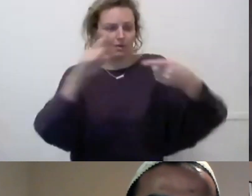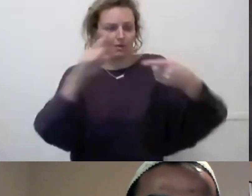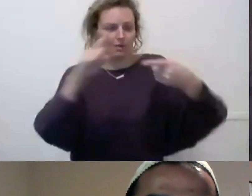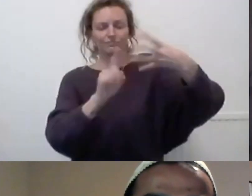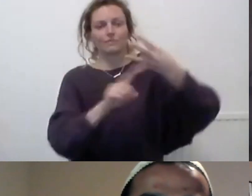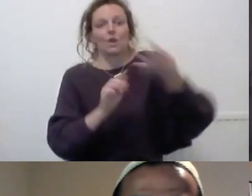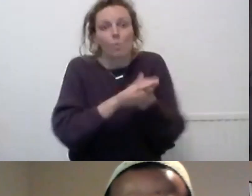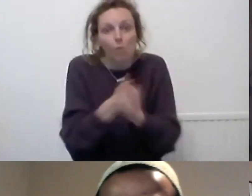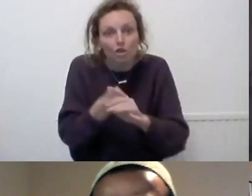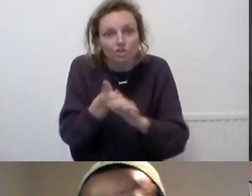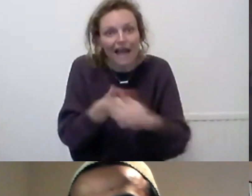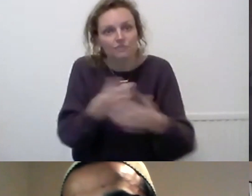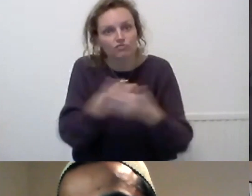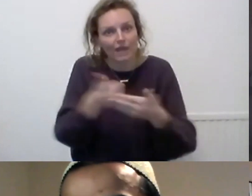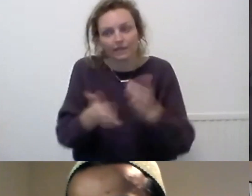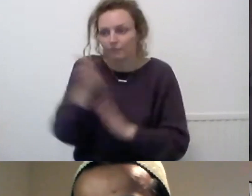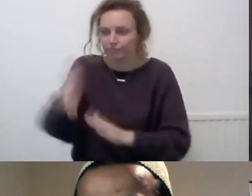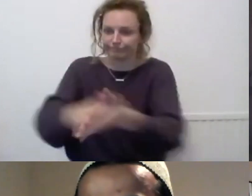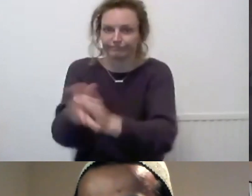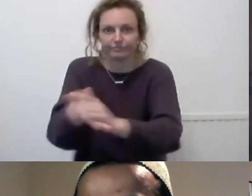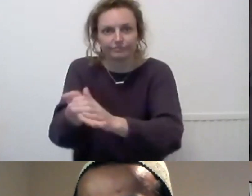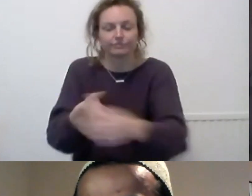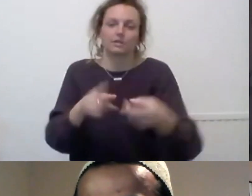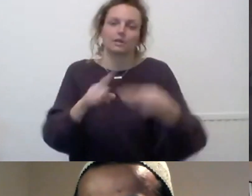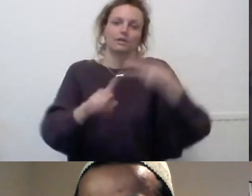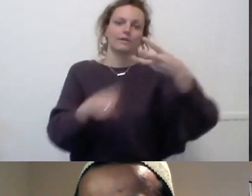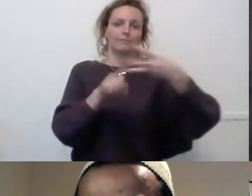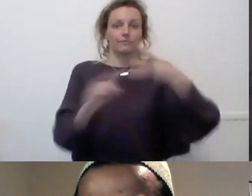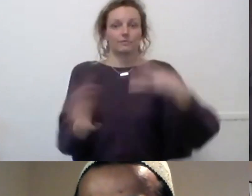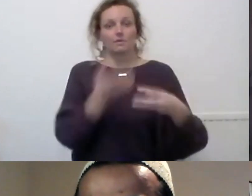rules, which, which sometimes I think we were getting tired of those rules, and there's some,